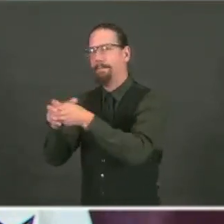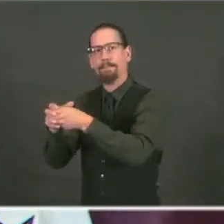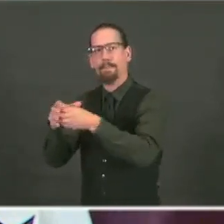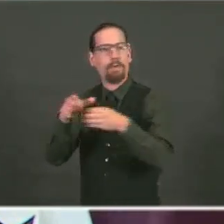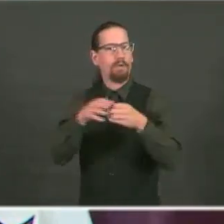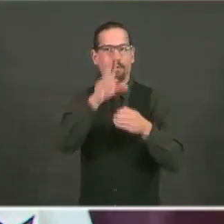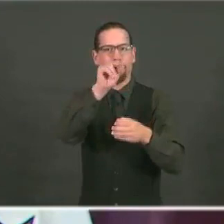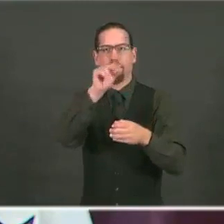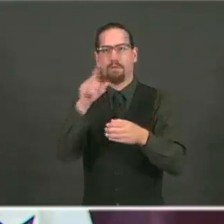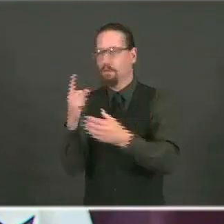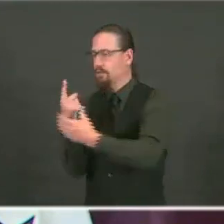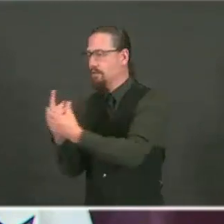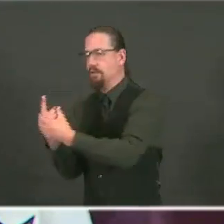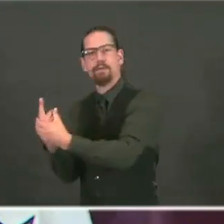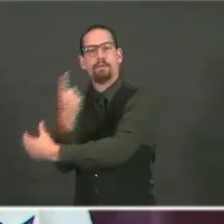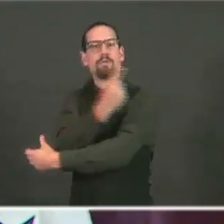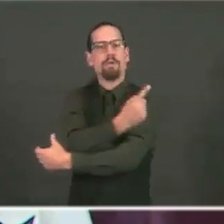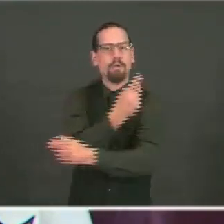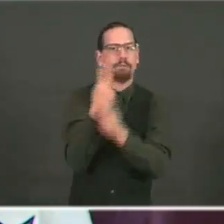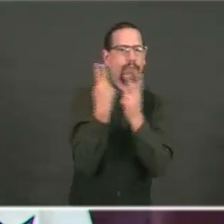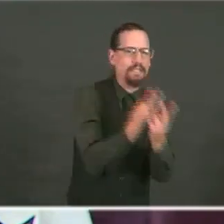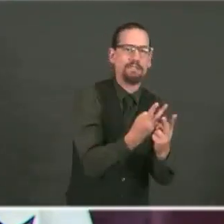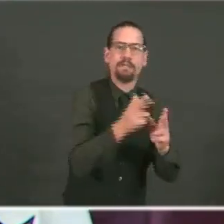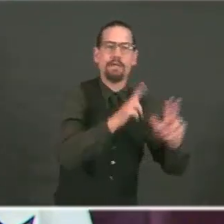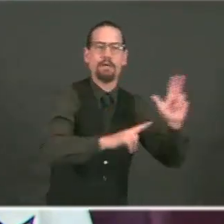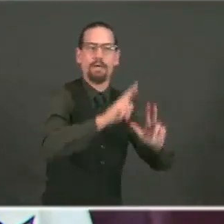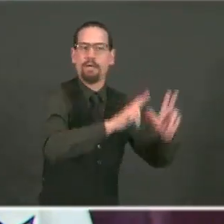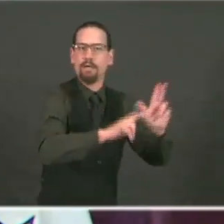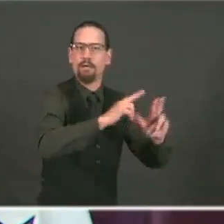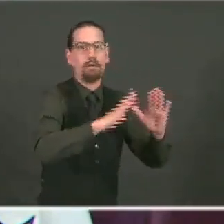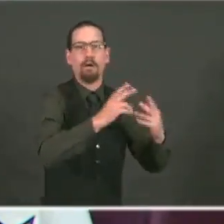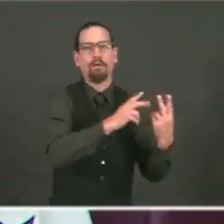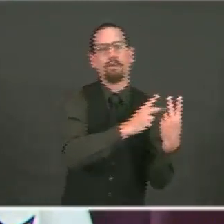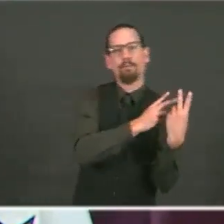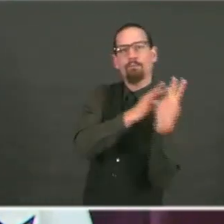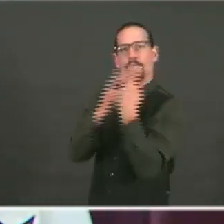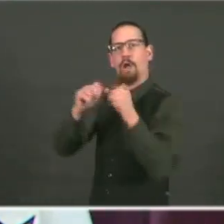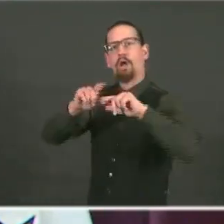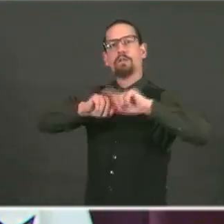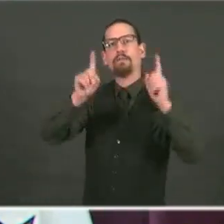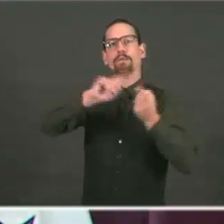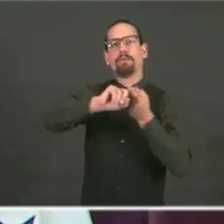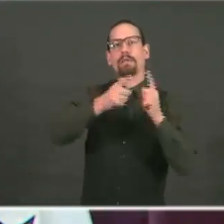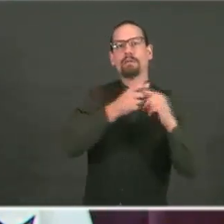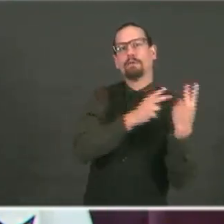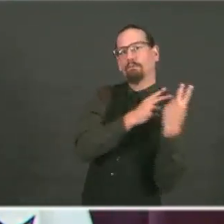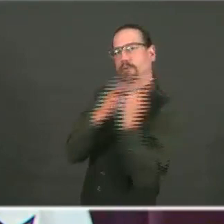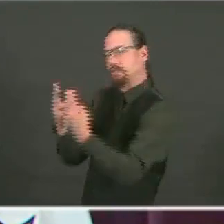THE GROUPS WERE NOT CONSISTENT AND THEY WERE NOT WEARING MASKS AND THEY WERE NOT PRACTICING SOCIAL DISTANCING.